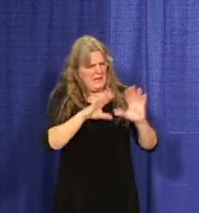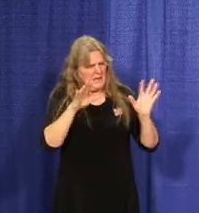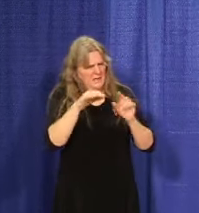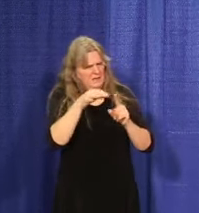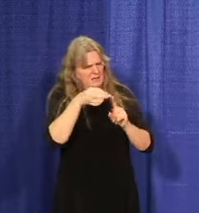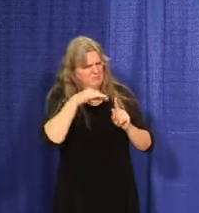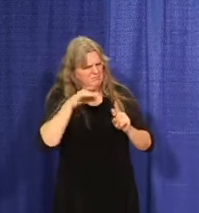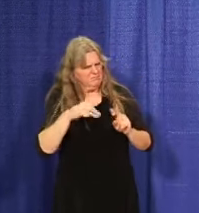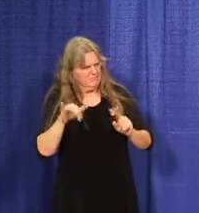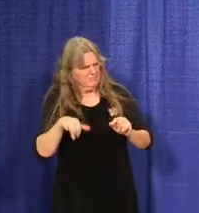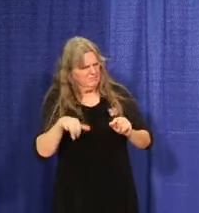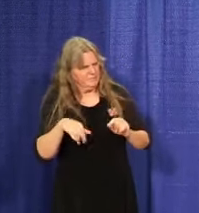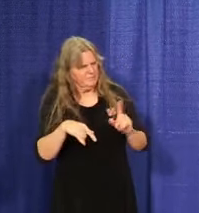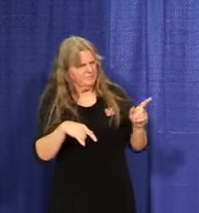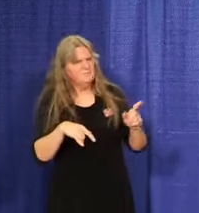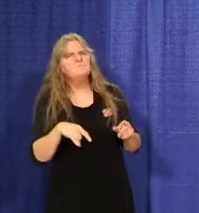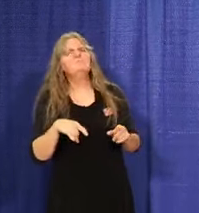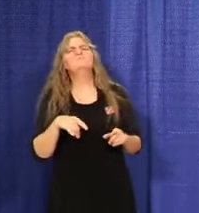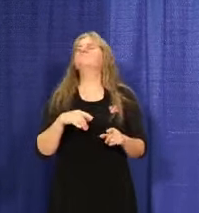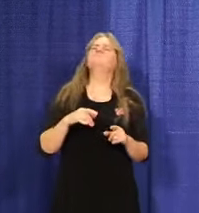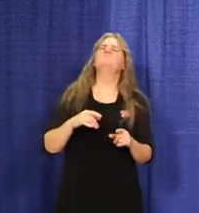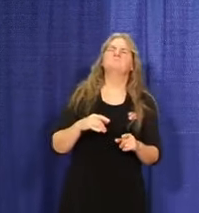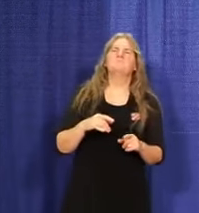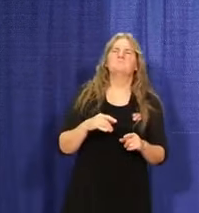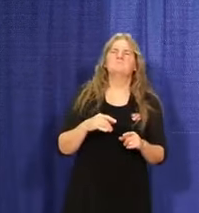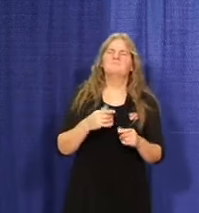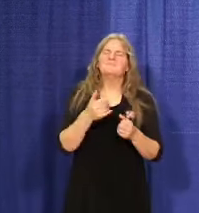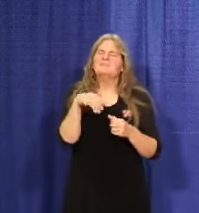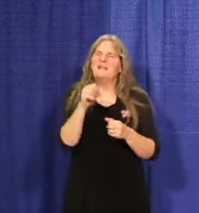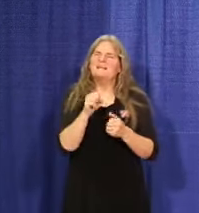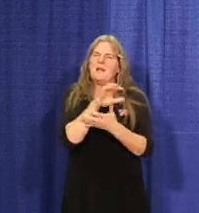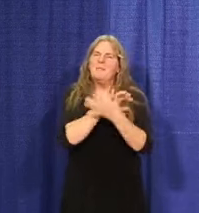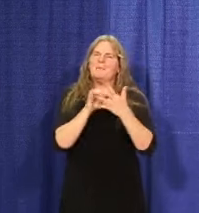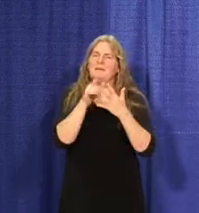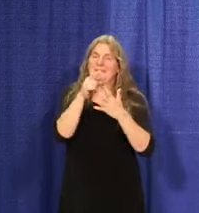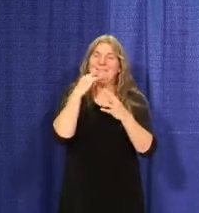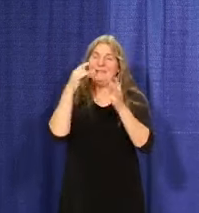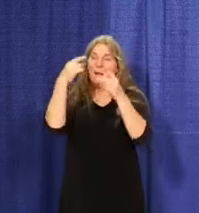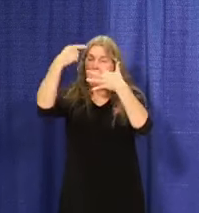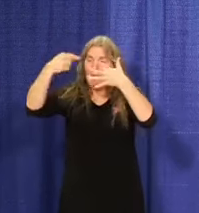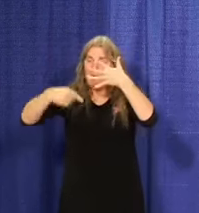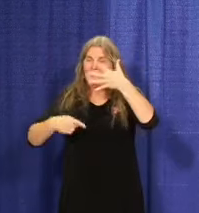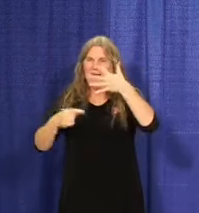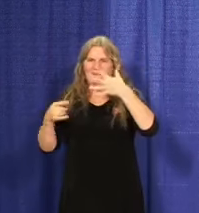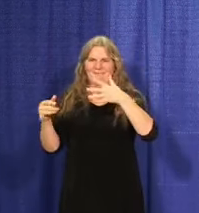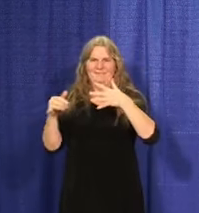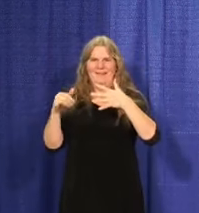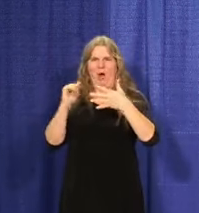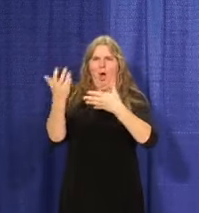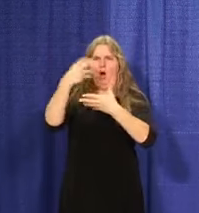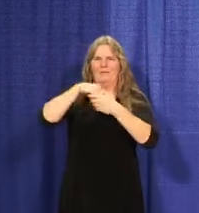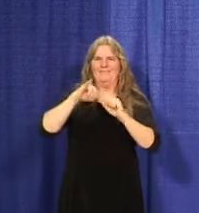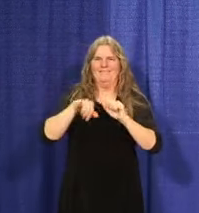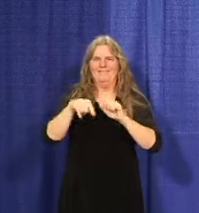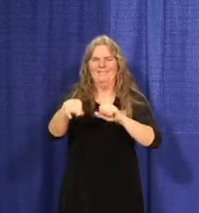Yeah, maybe all of the above? I think it is a matter of, when you're dealing with really